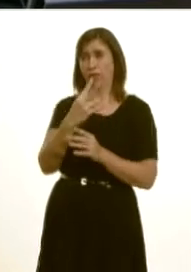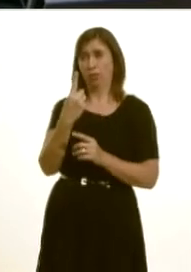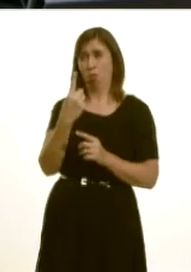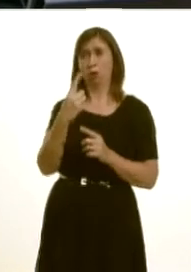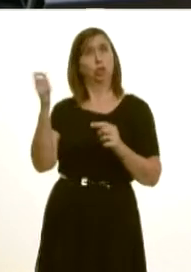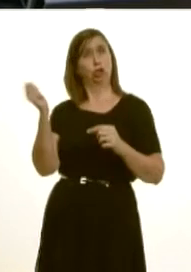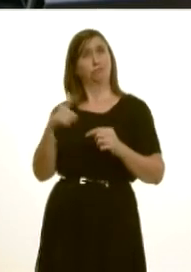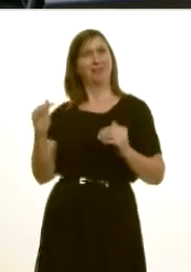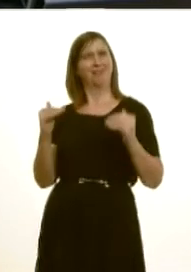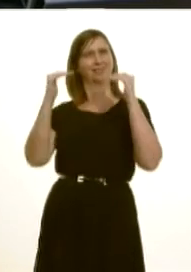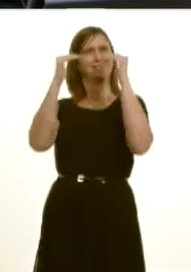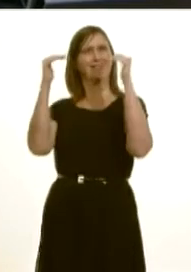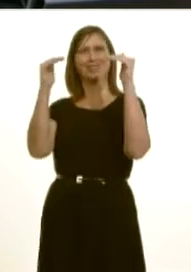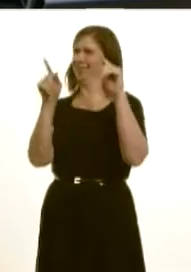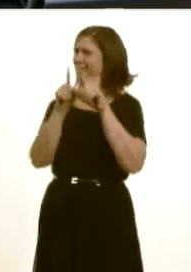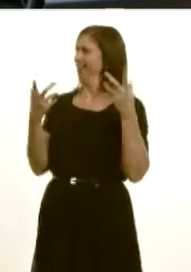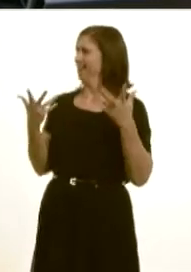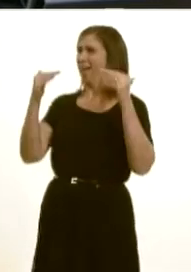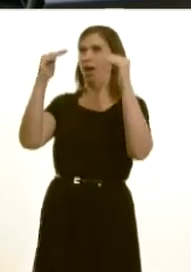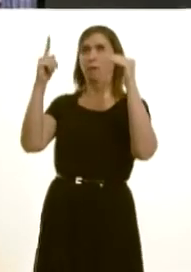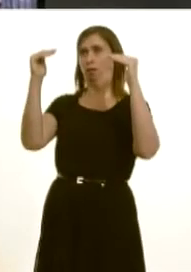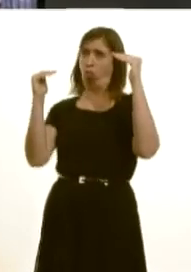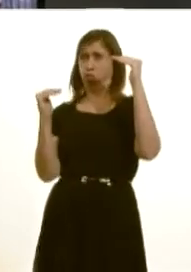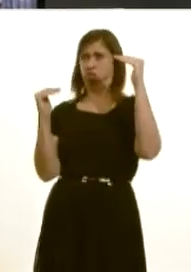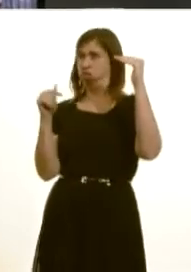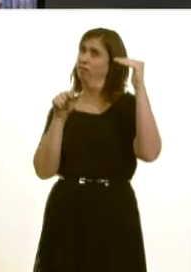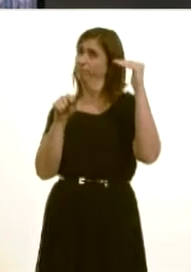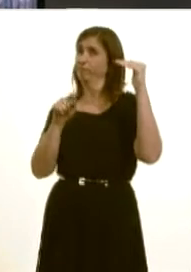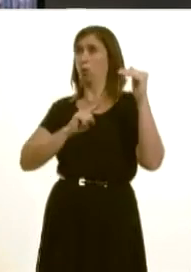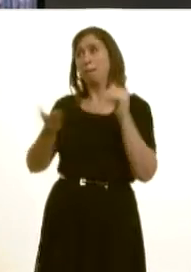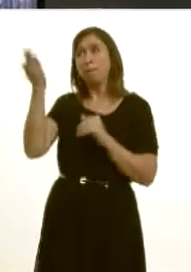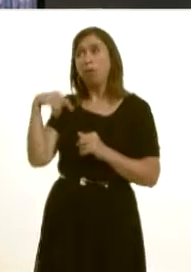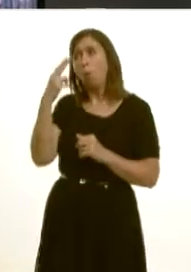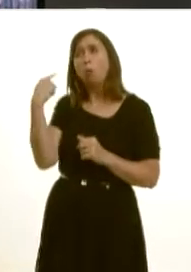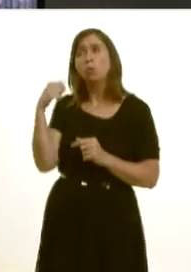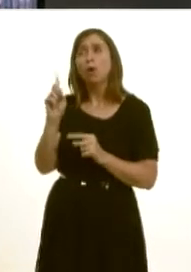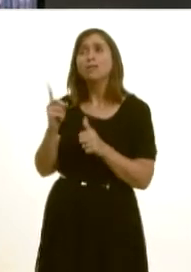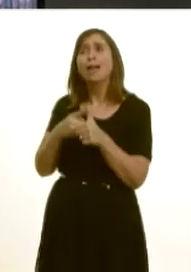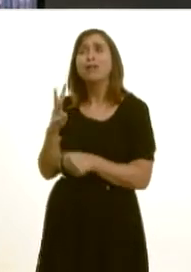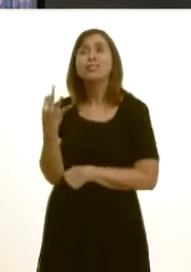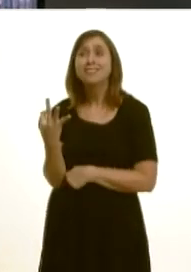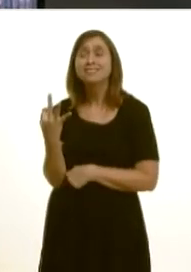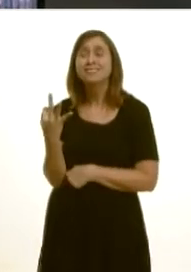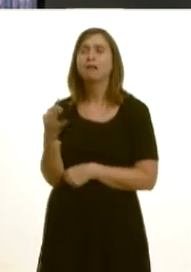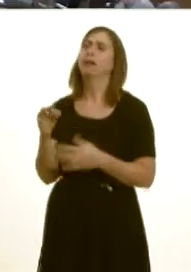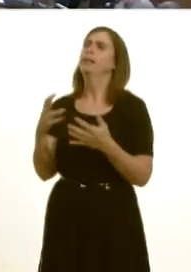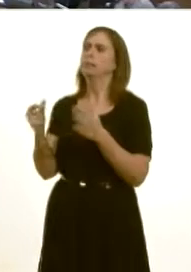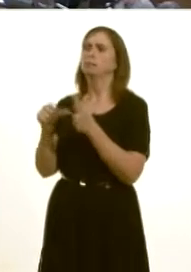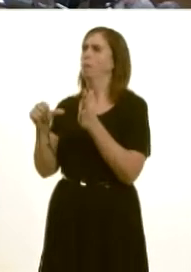we would expect to see these days—it was originally the A48 at one time—and there are structural issues there that are difficult to resolve. However, I can assure the Member